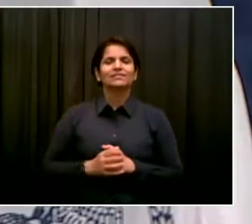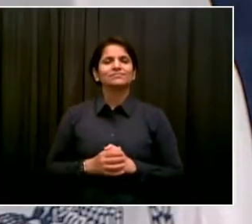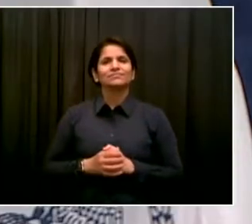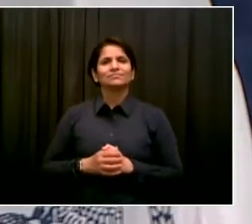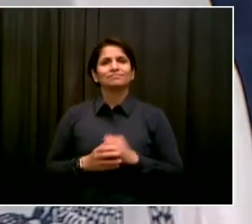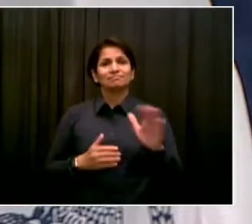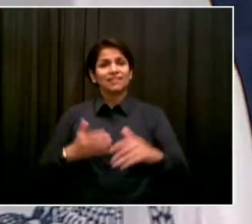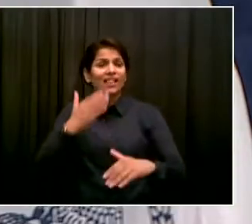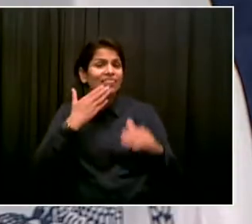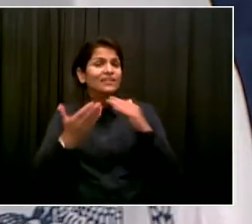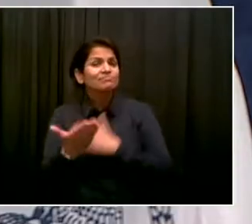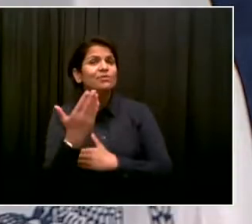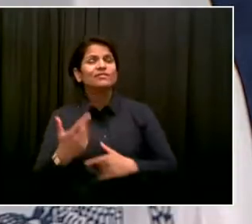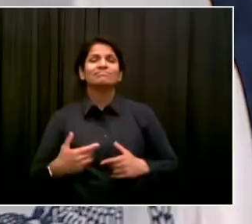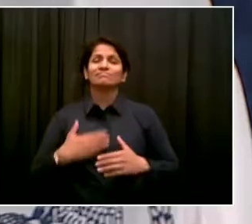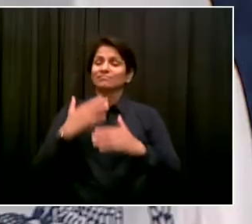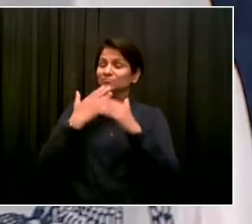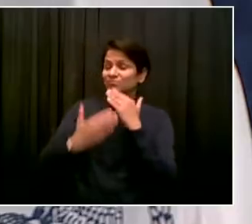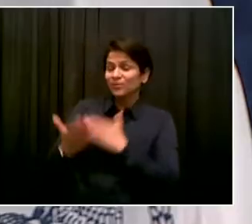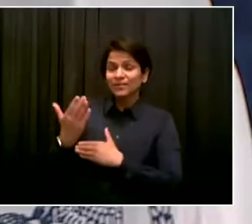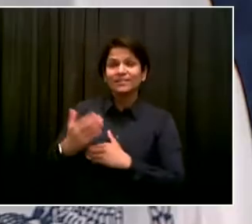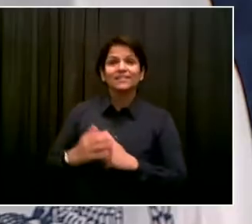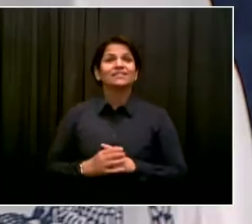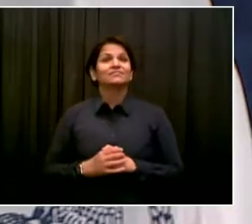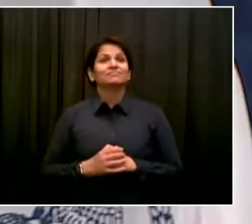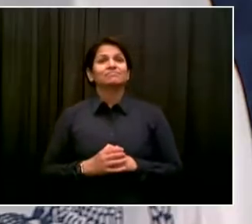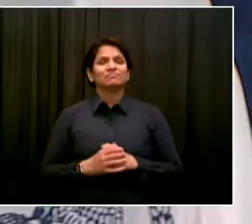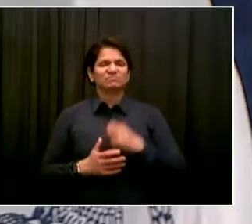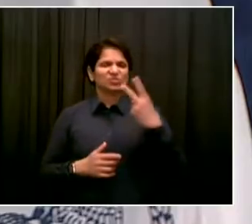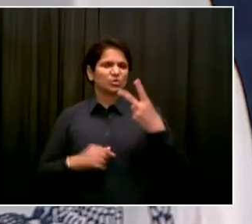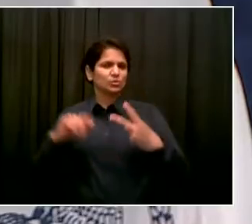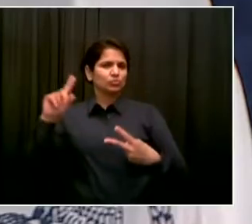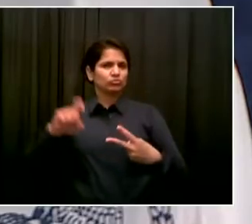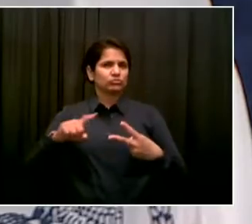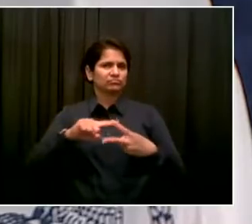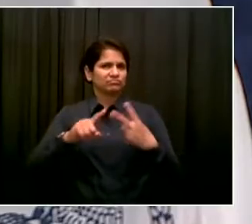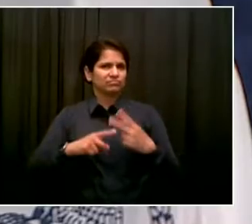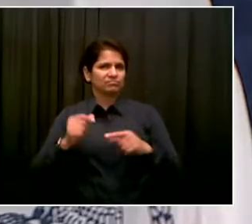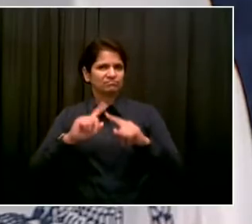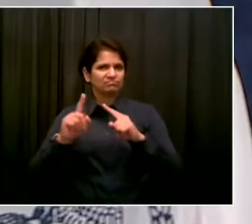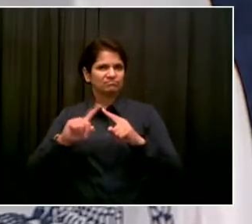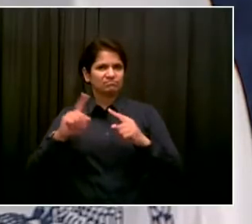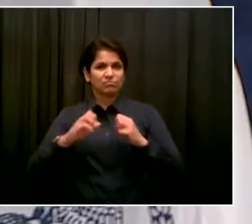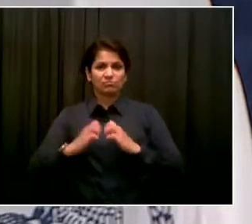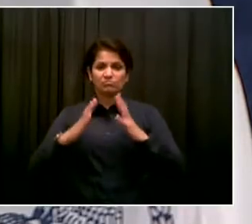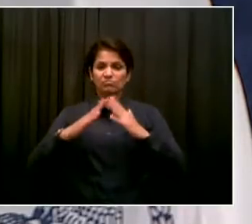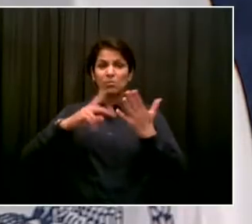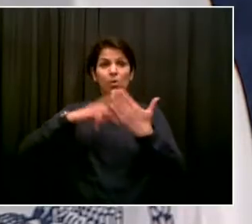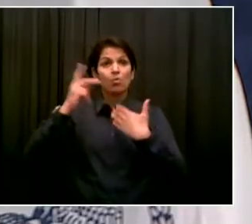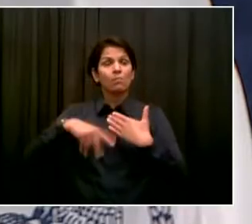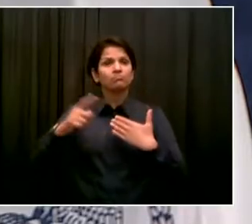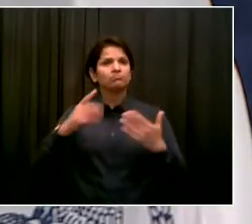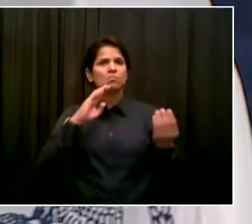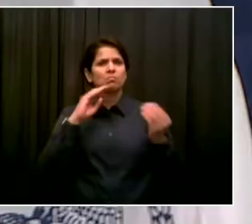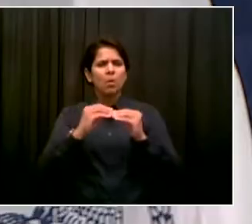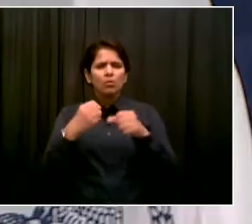KATIE FROM HET WALL STREET JOURNAL. Reporter: GOOD MORNNIG EVERYBODY. MY QUESTNIOS ABOUT SOME OF